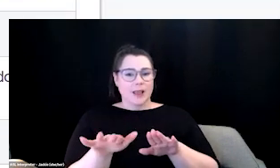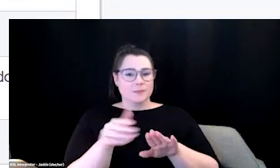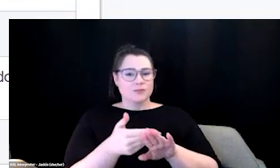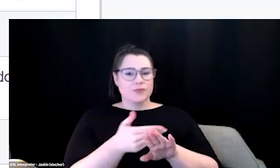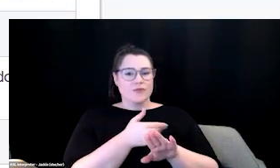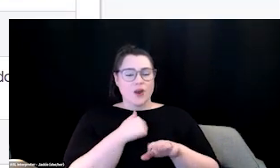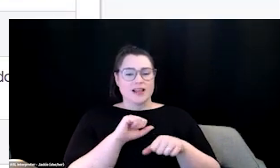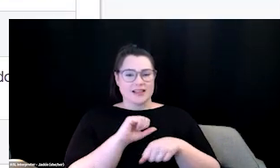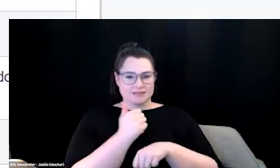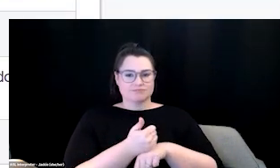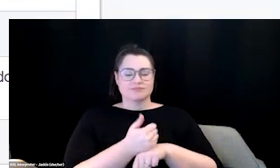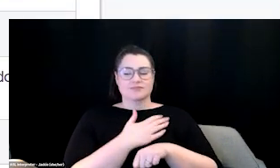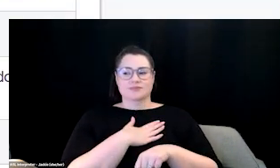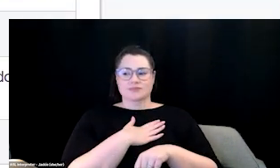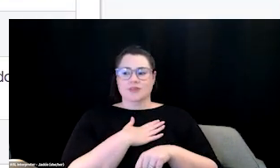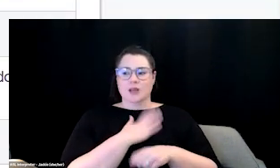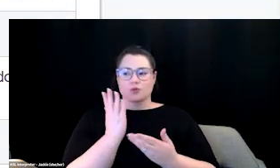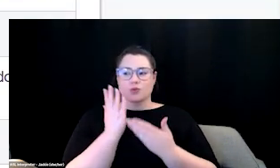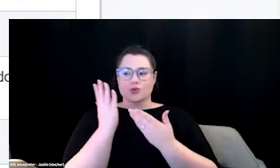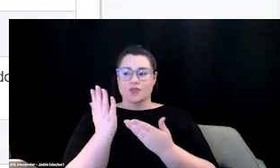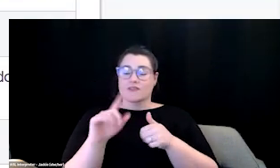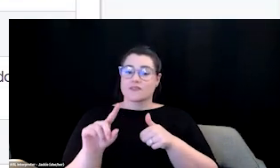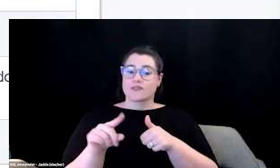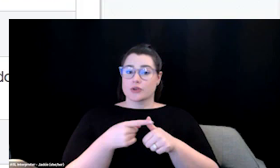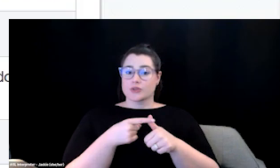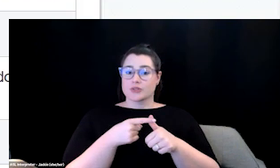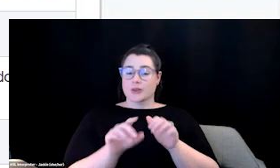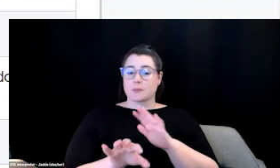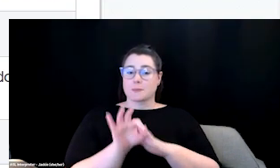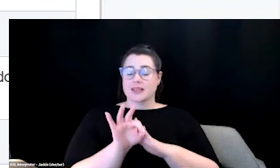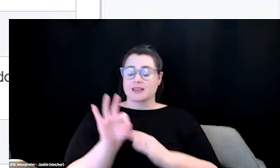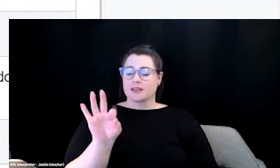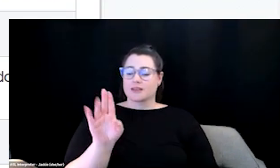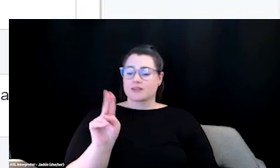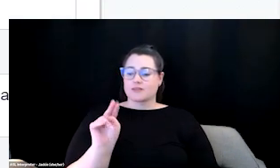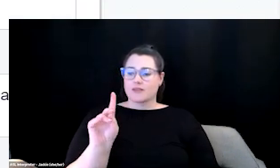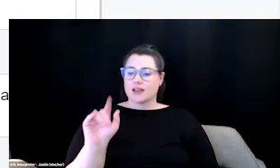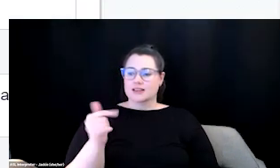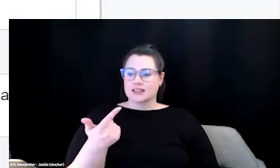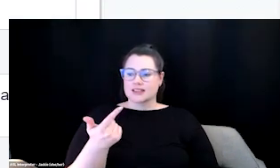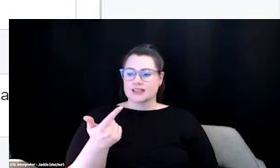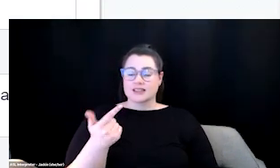The first thing you're going to do is select Funding Opportunity. And here you can select -- you can enter a number, or you can enter by name.